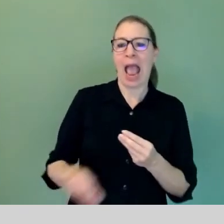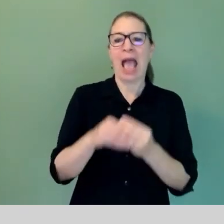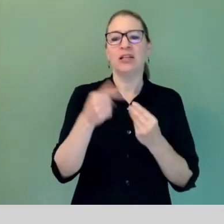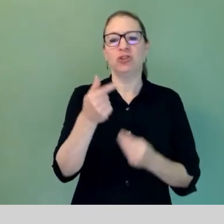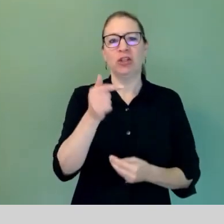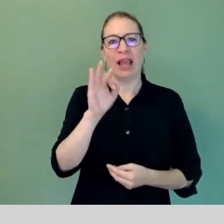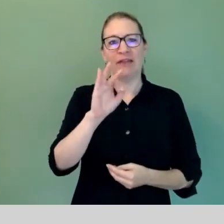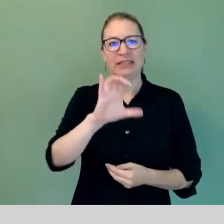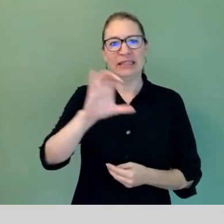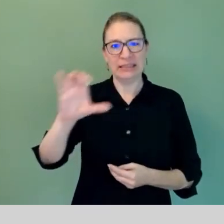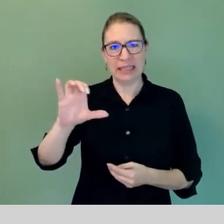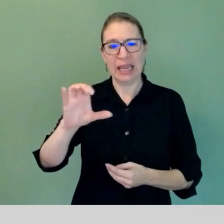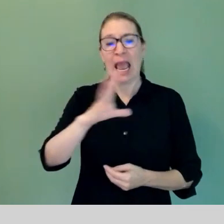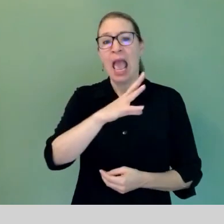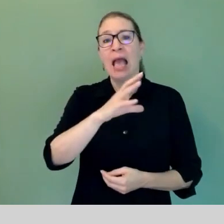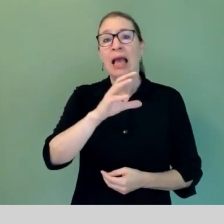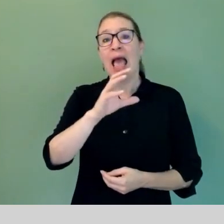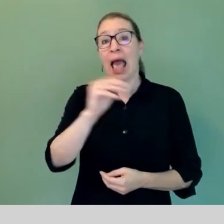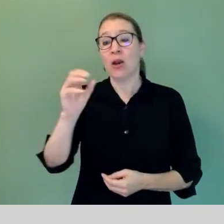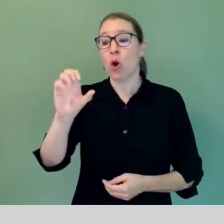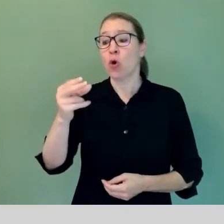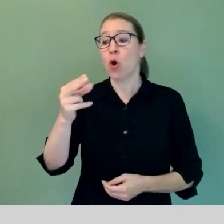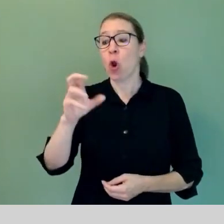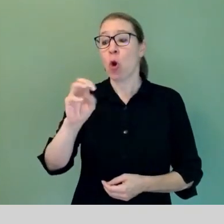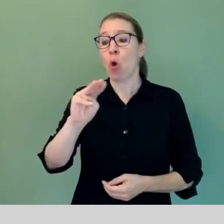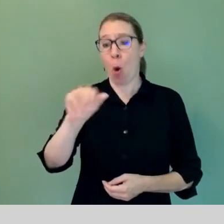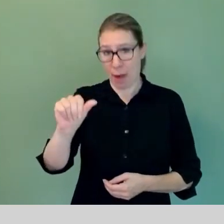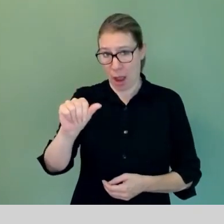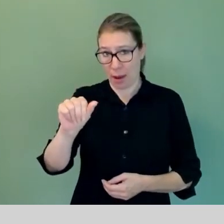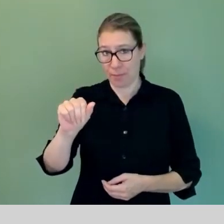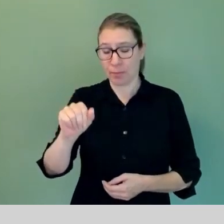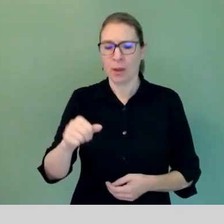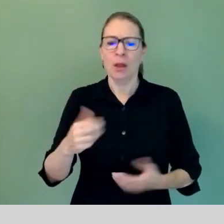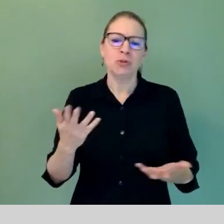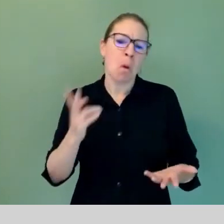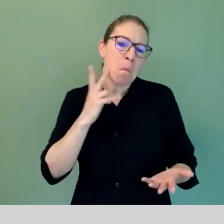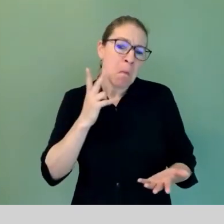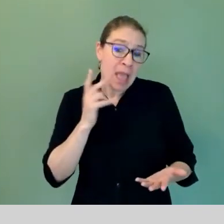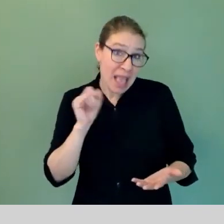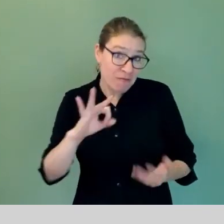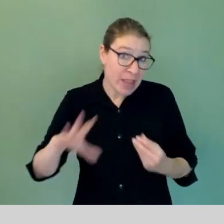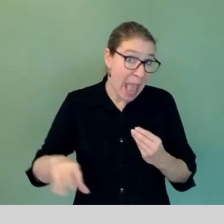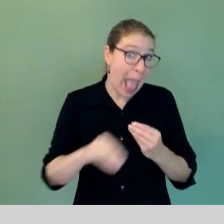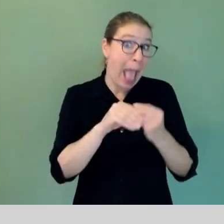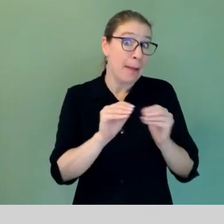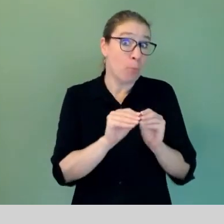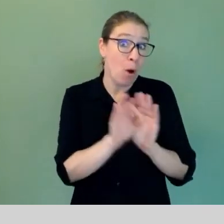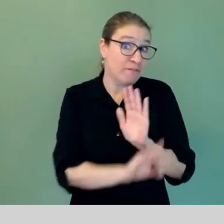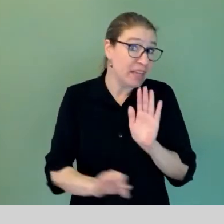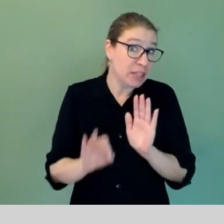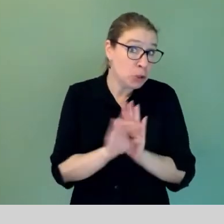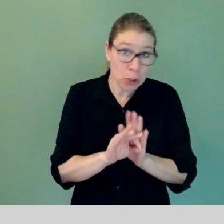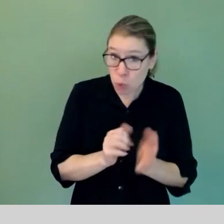we added GFCC, spectral, and chroma features to the same model to see whether adding more features